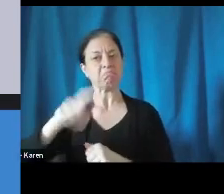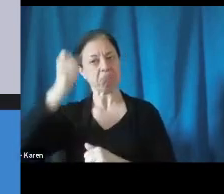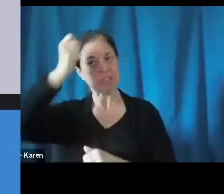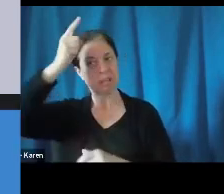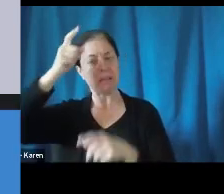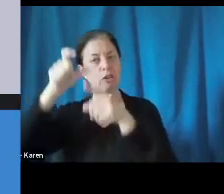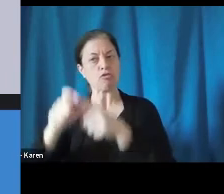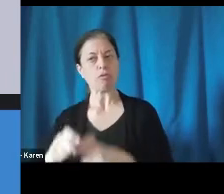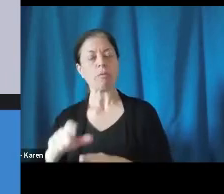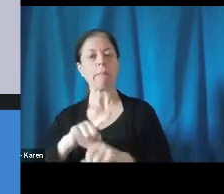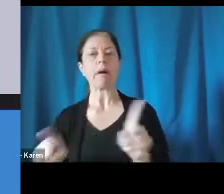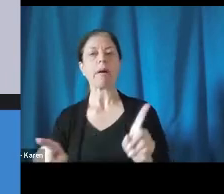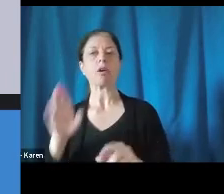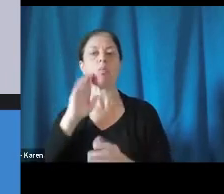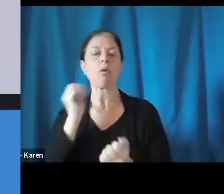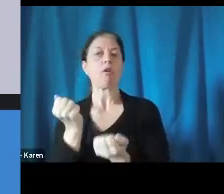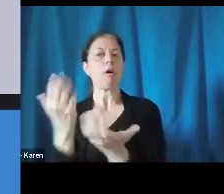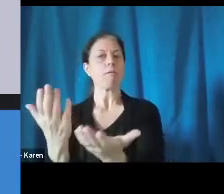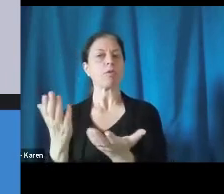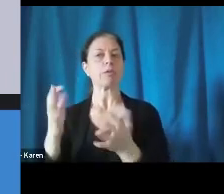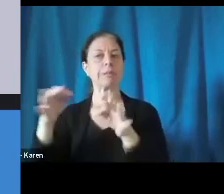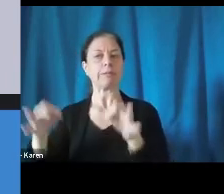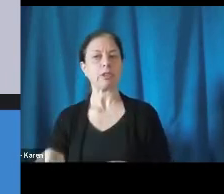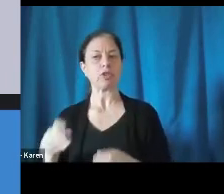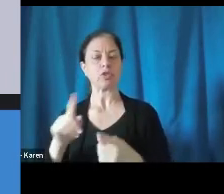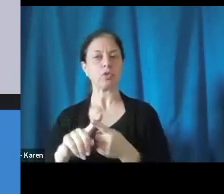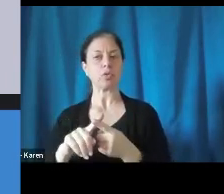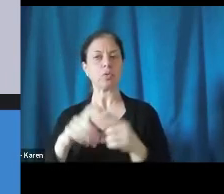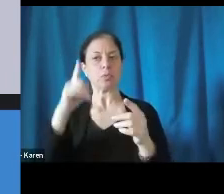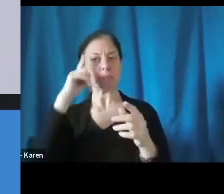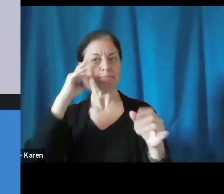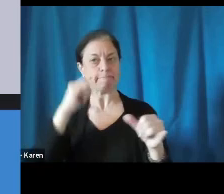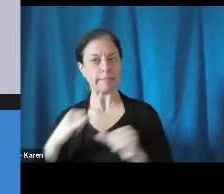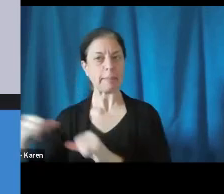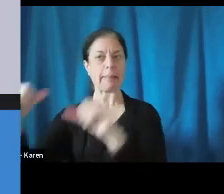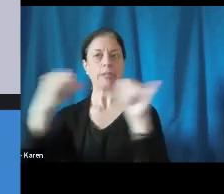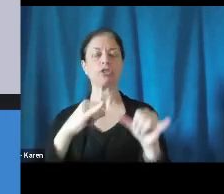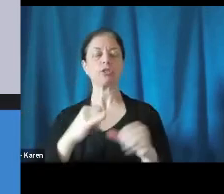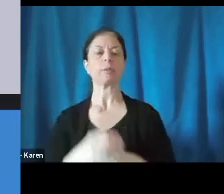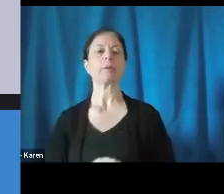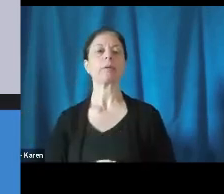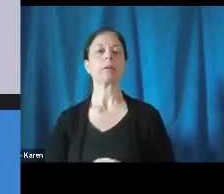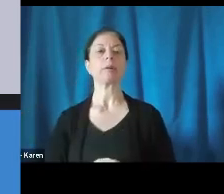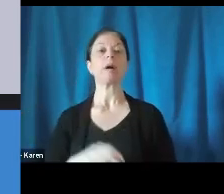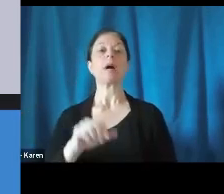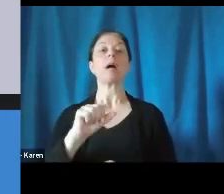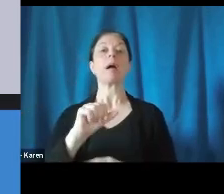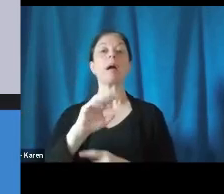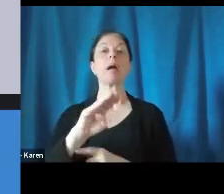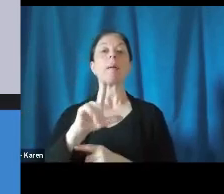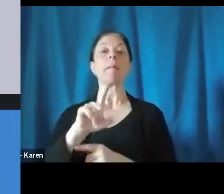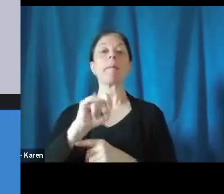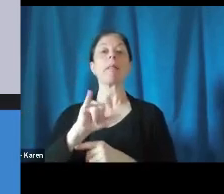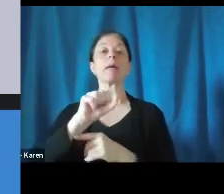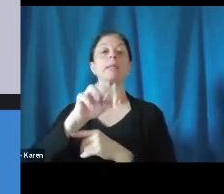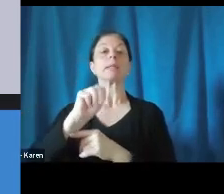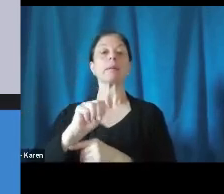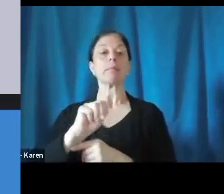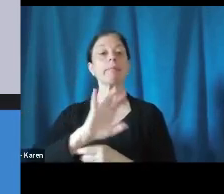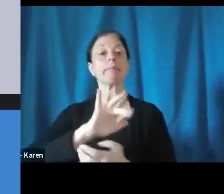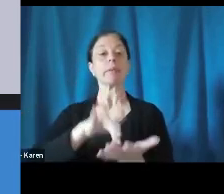And I will briefly just define ableism. I'm sure many of you have heard this term and understand it, but I'm just going to offer a definition, just to get